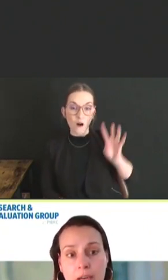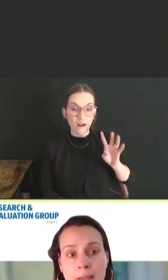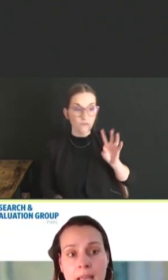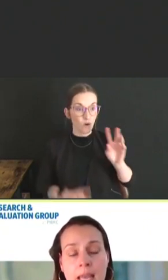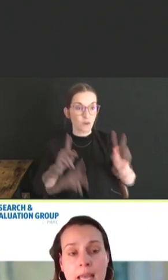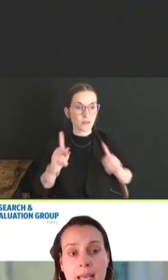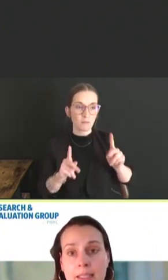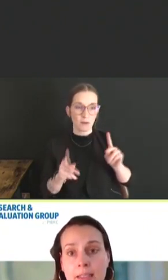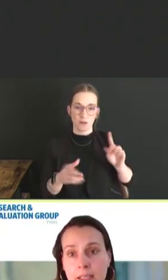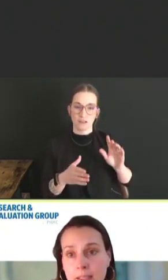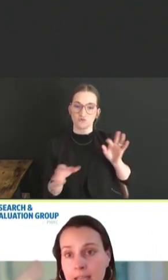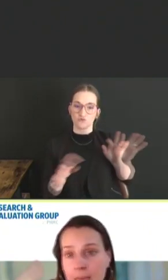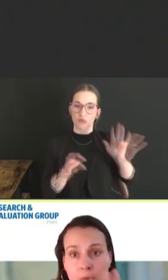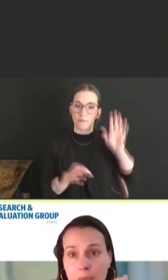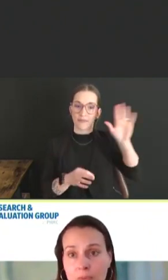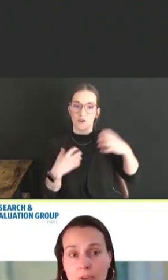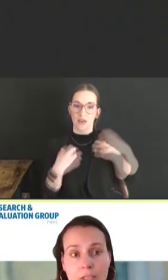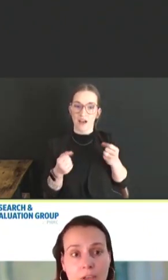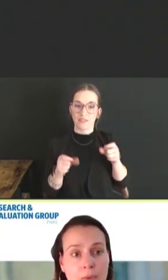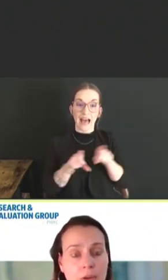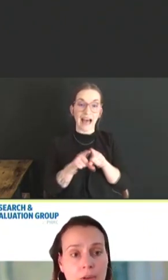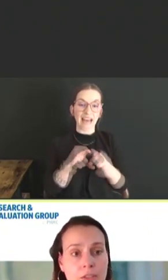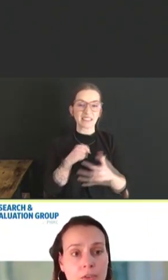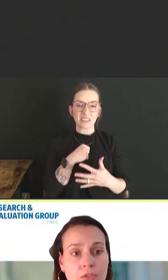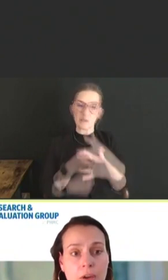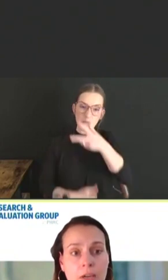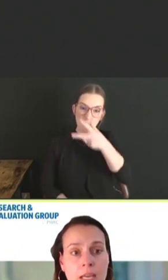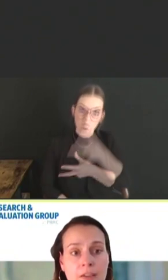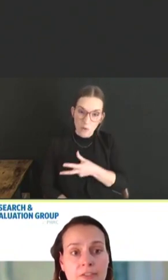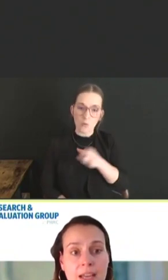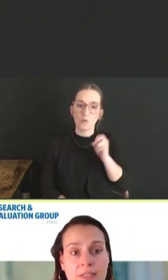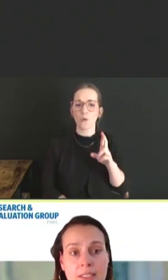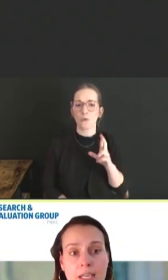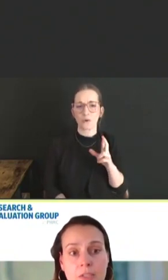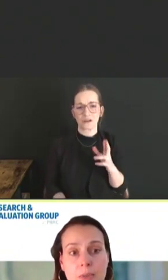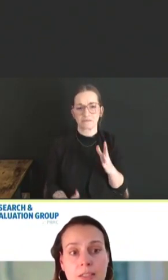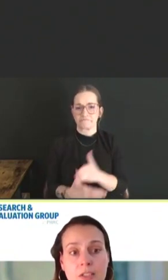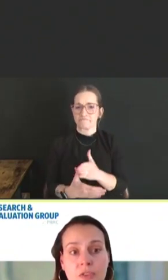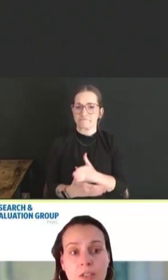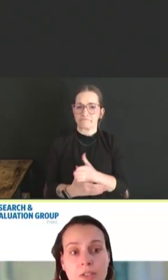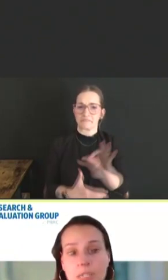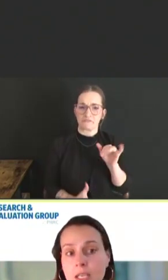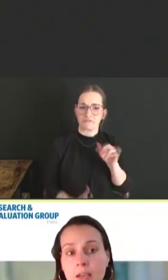and in alignment with what we've already heard so far, five in 10 respondents fear seeking